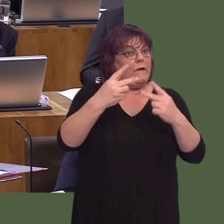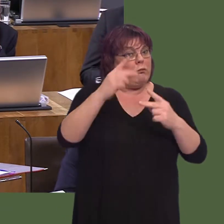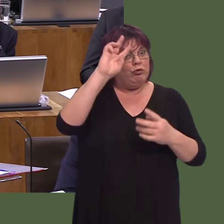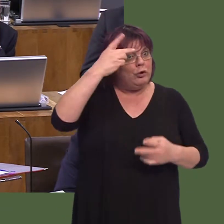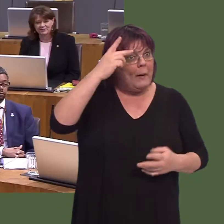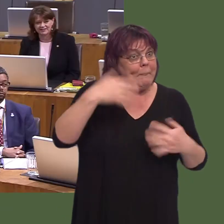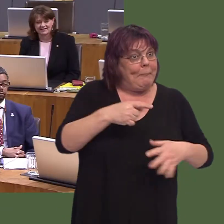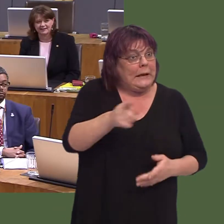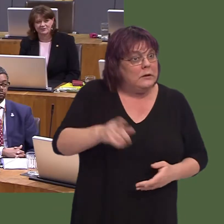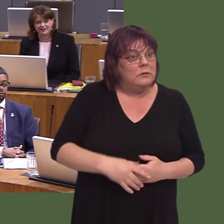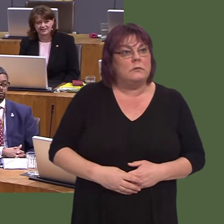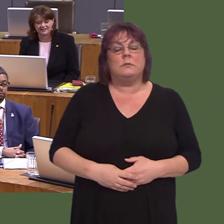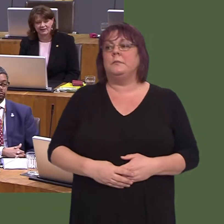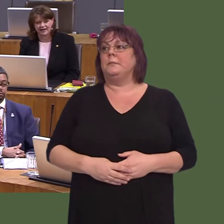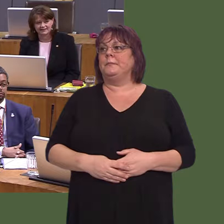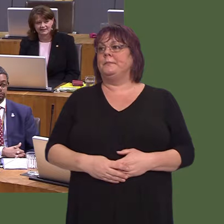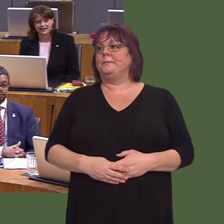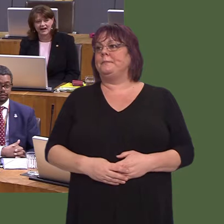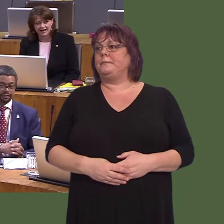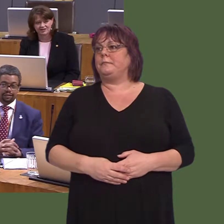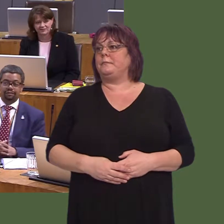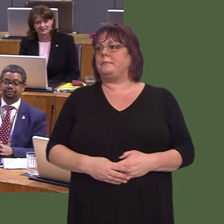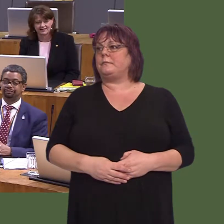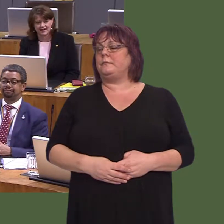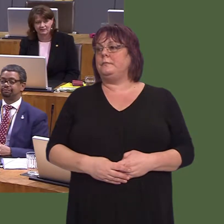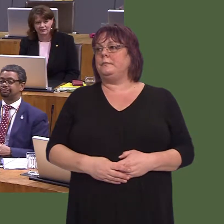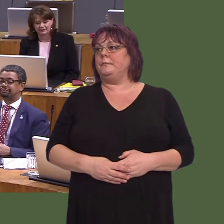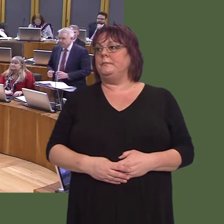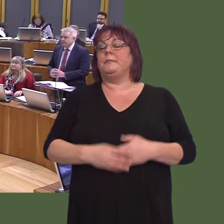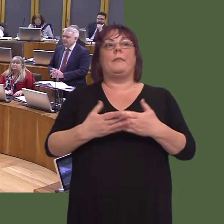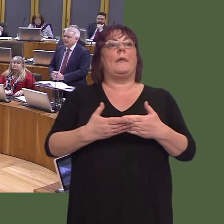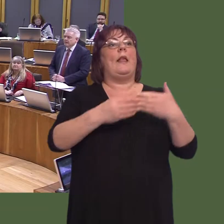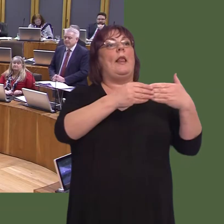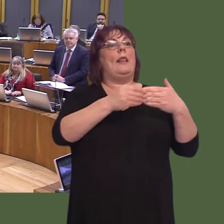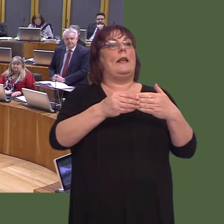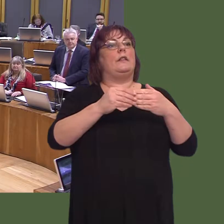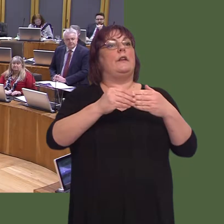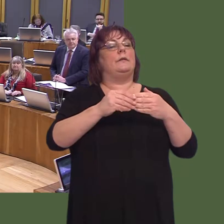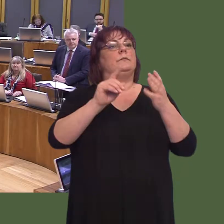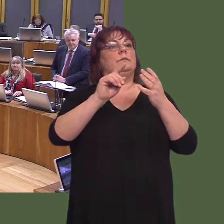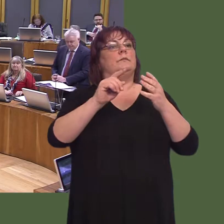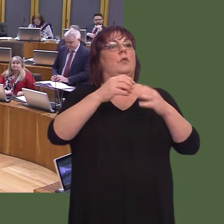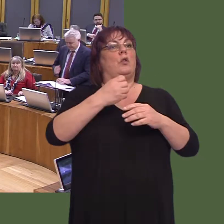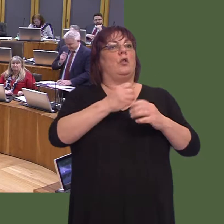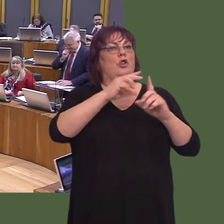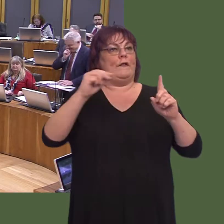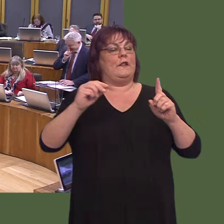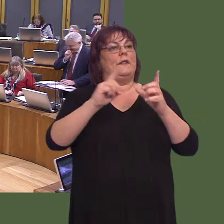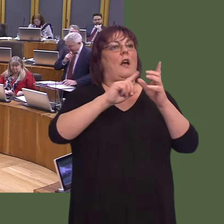That is a question that I think needs to be answered. Y Llywydd / The Llywydd: The leader of the opposition, Andrew R.T. Davies. Andrew RT Davies AM: Thank you, Presiding Officer.